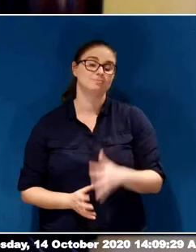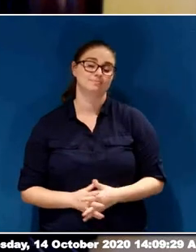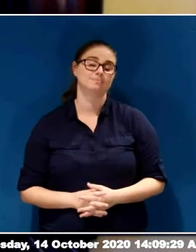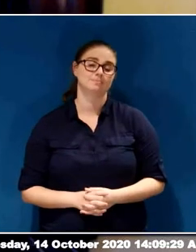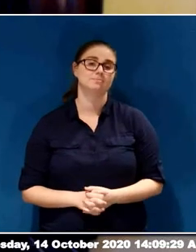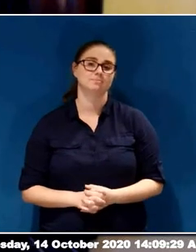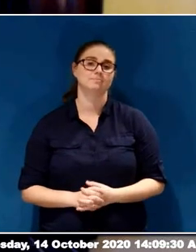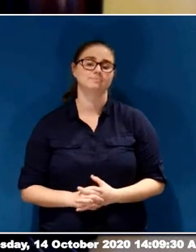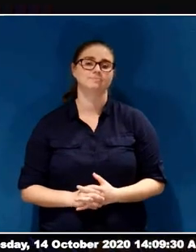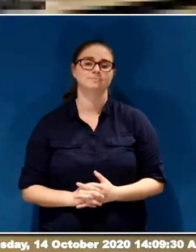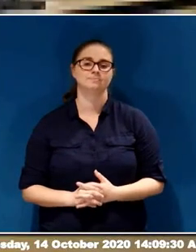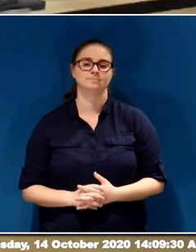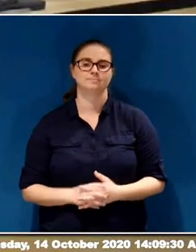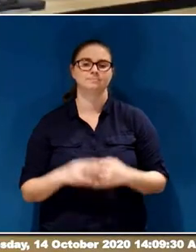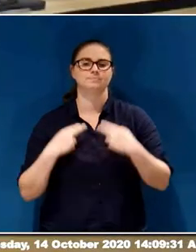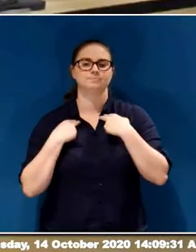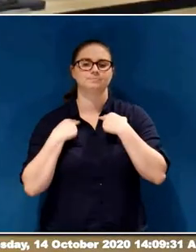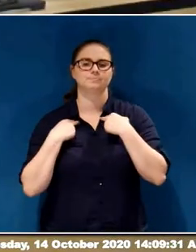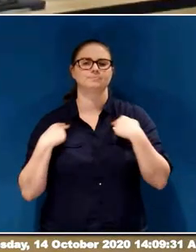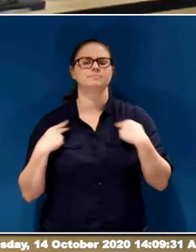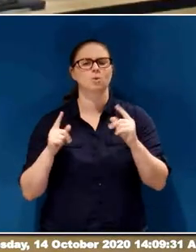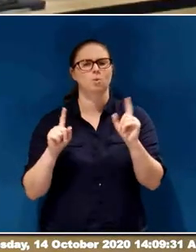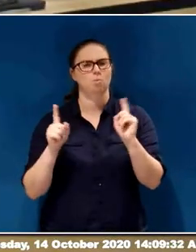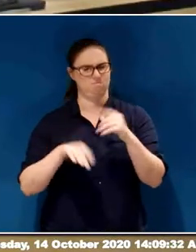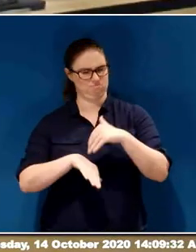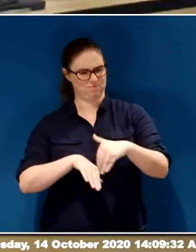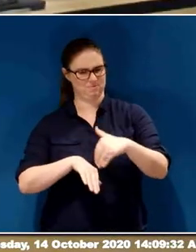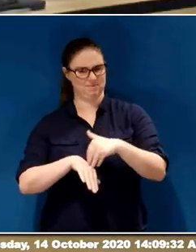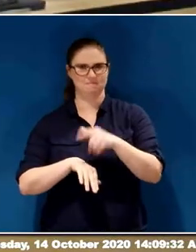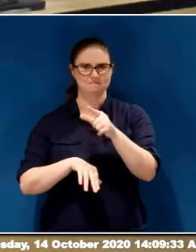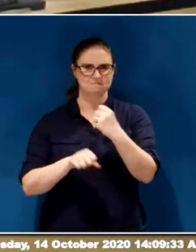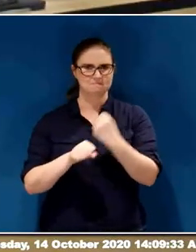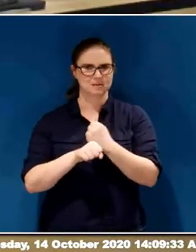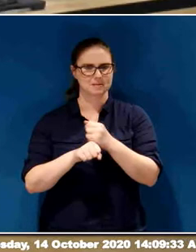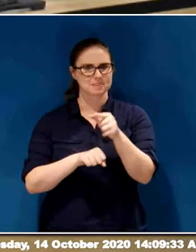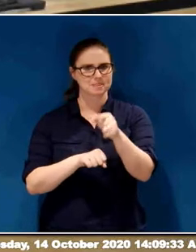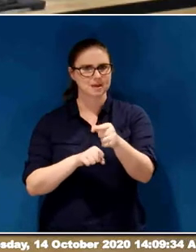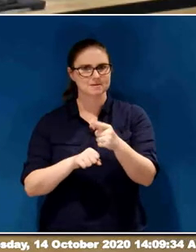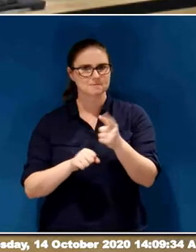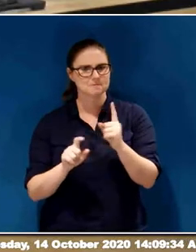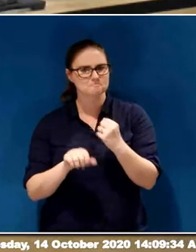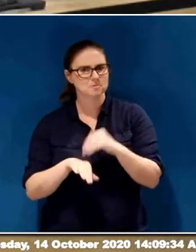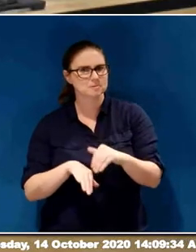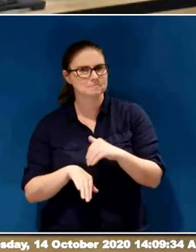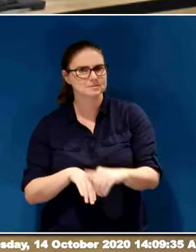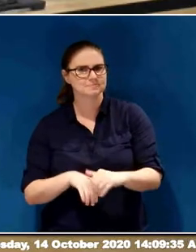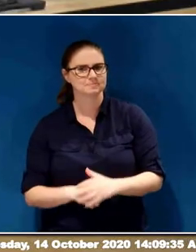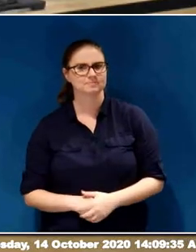DR de BRUIN: Well, as I mentioned earlier, if I give the example again of